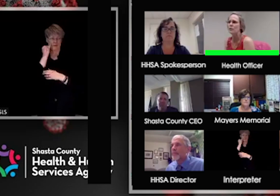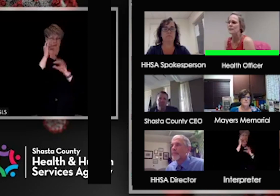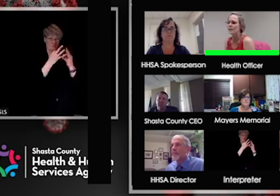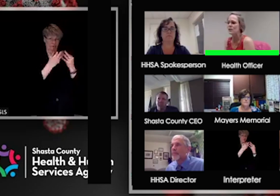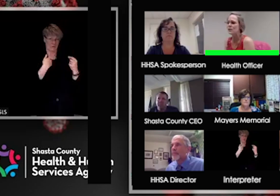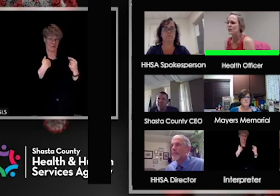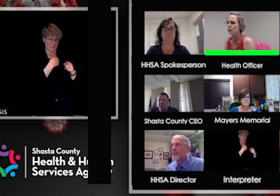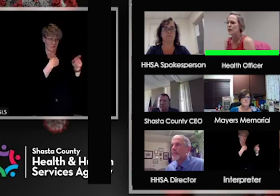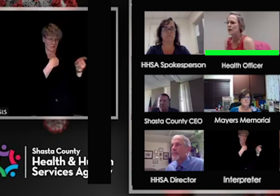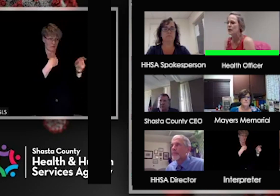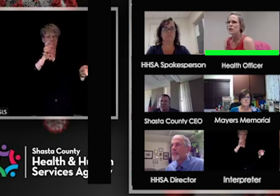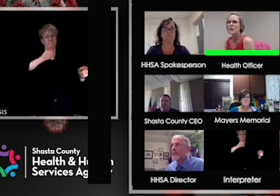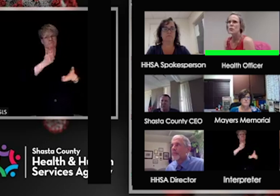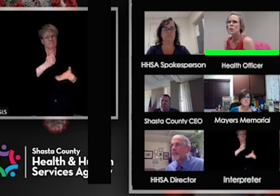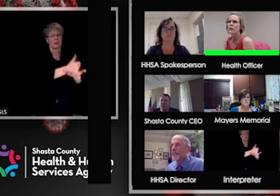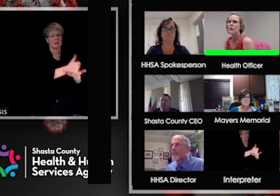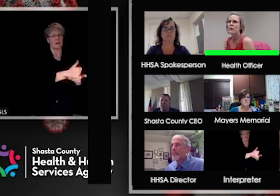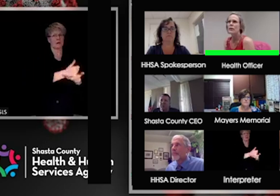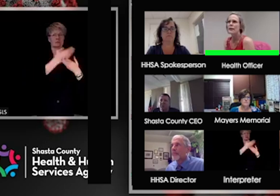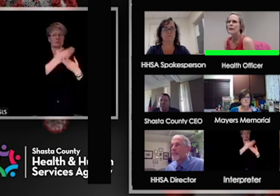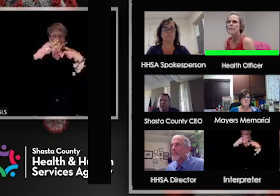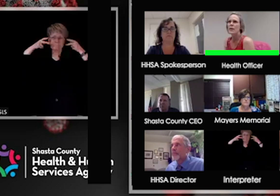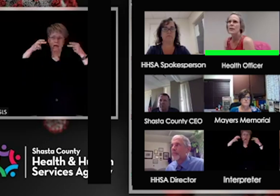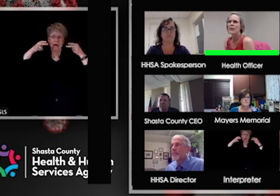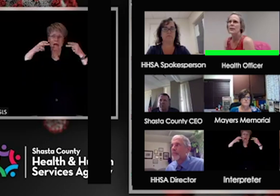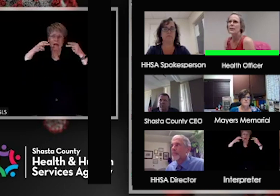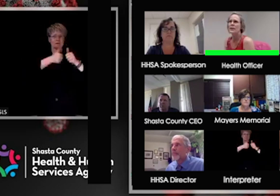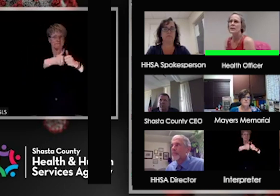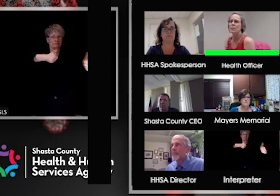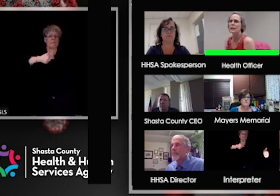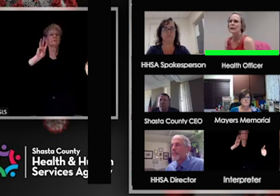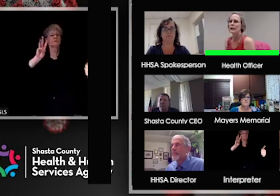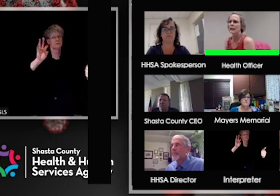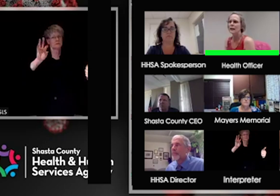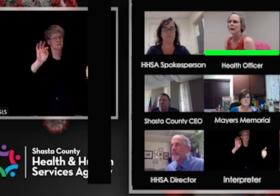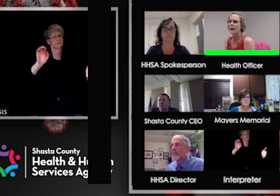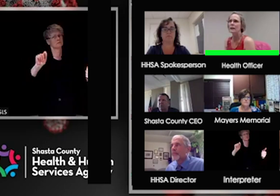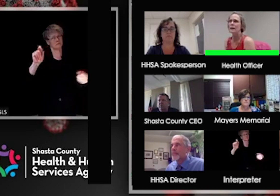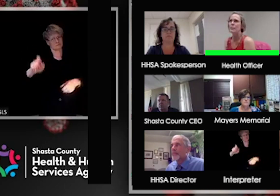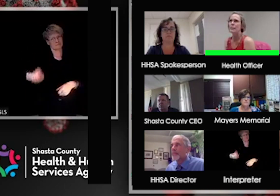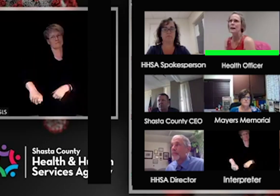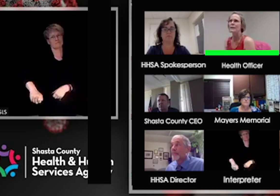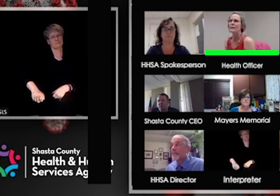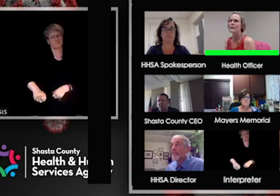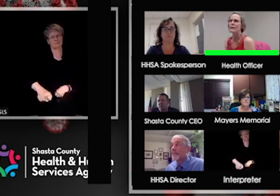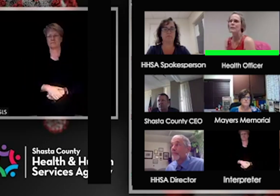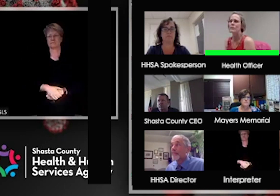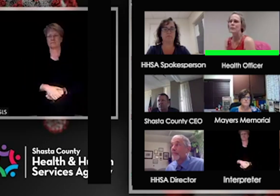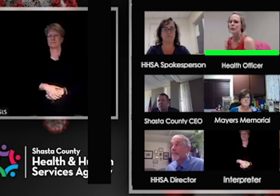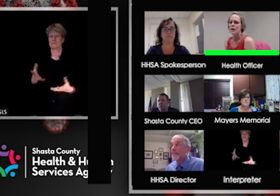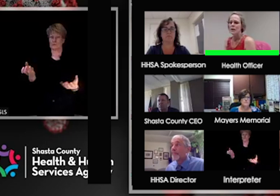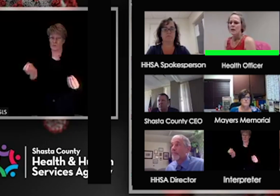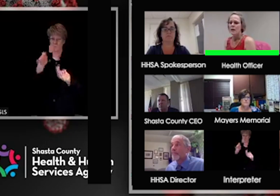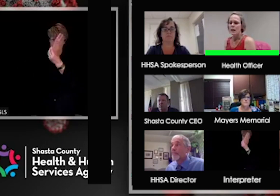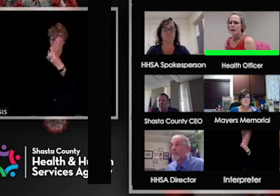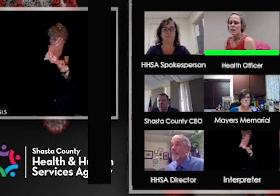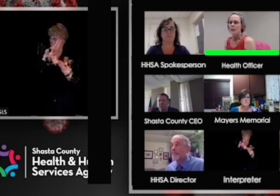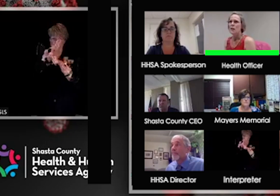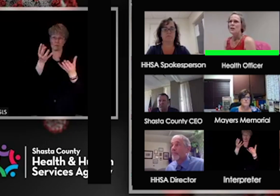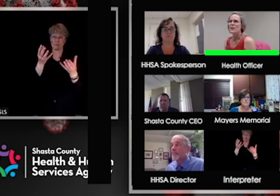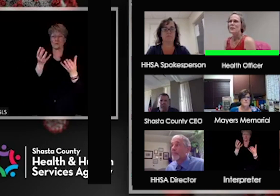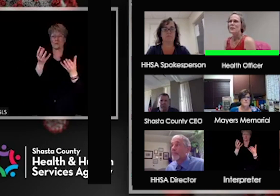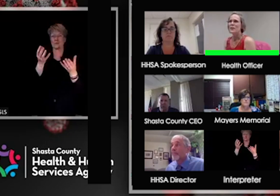and keeping your distance. So, just a reminder that this really can impact even those that